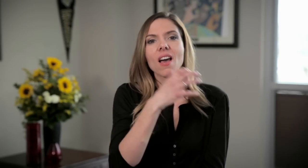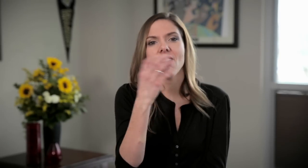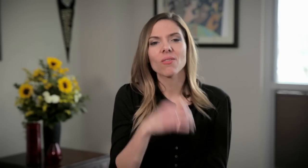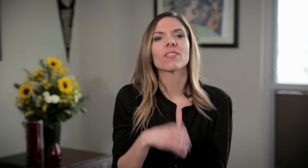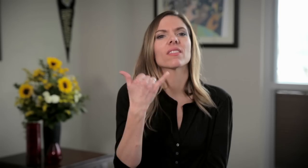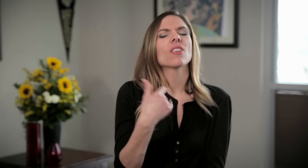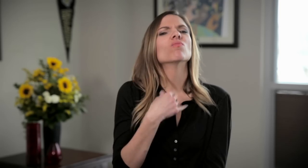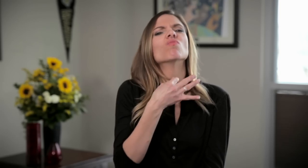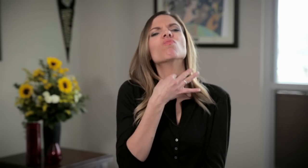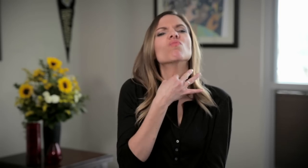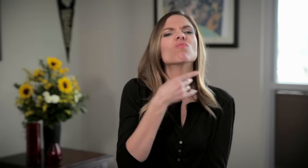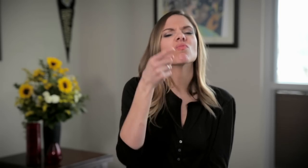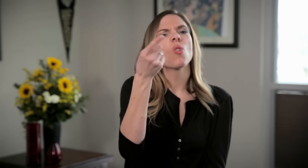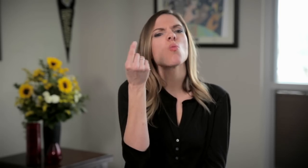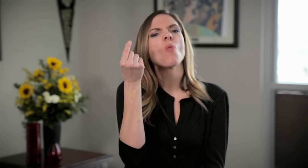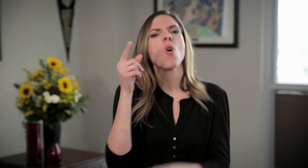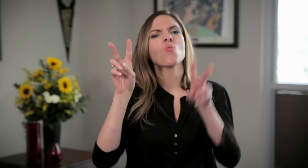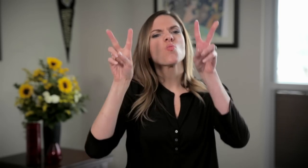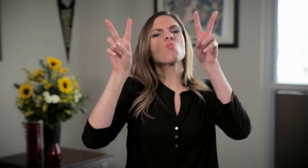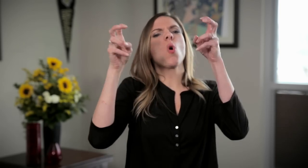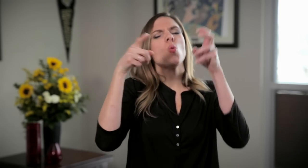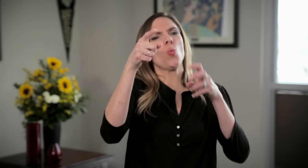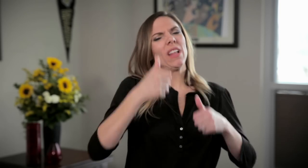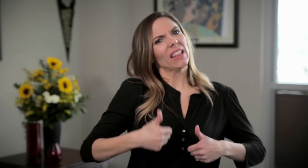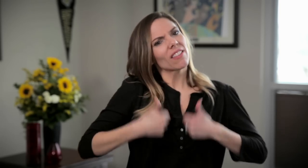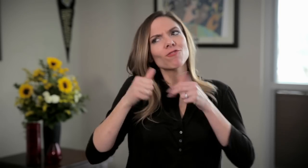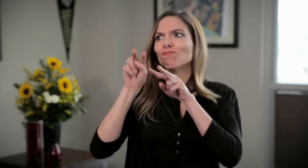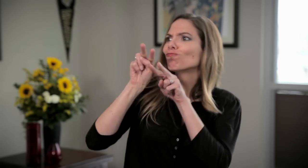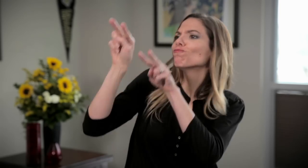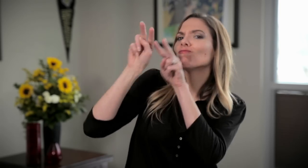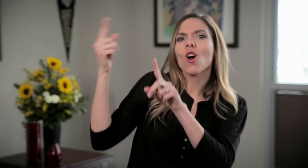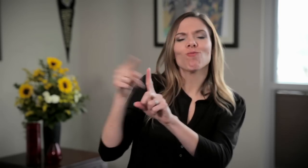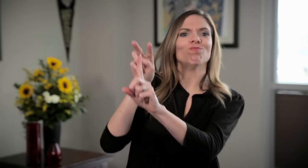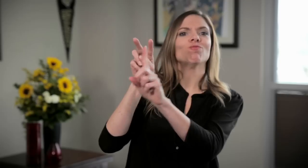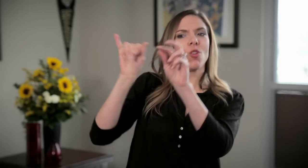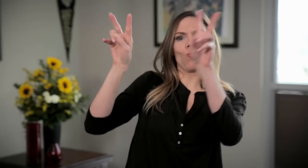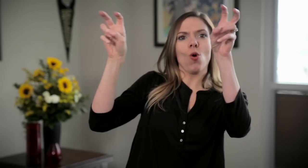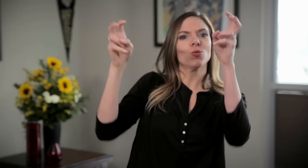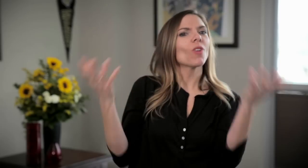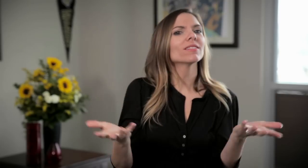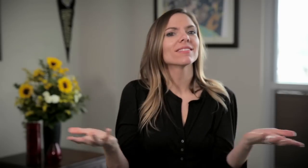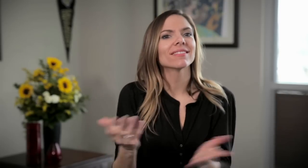Wow. Now, I'm curious what motto you live by. What motto do you like?